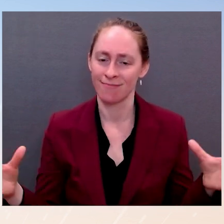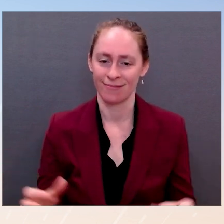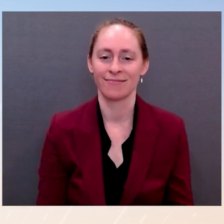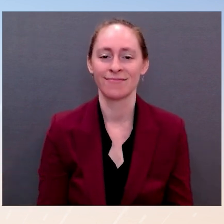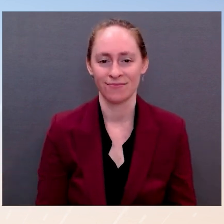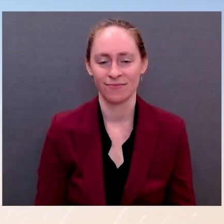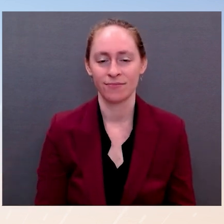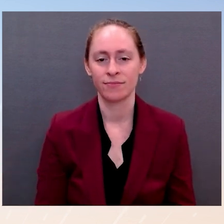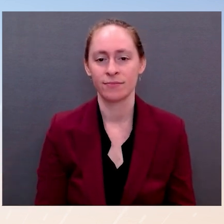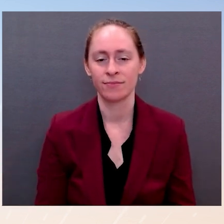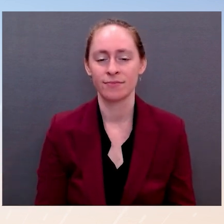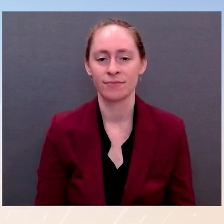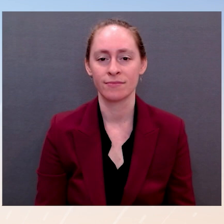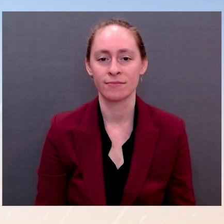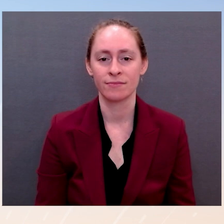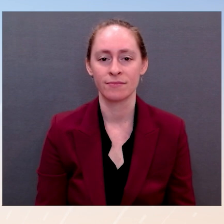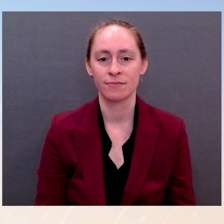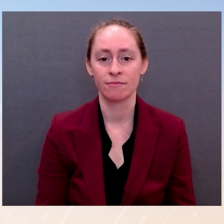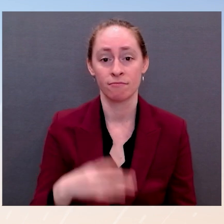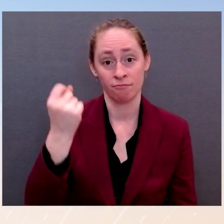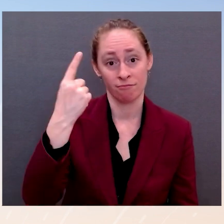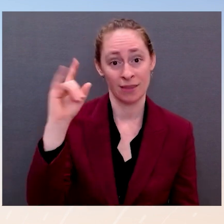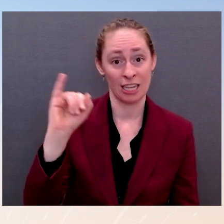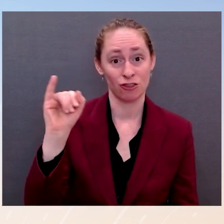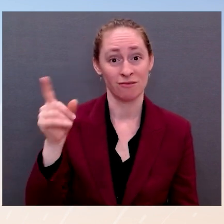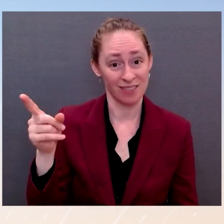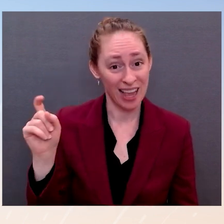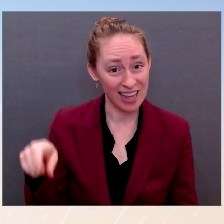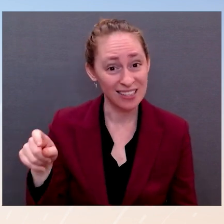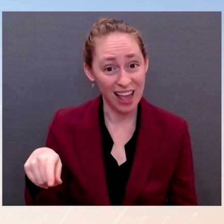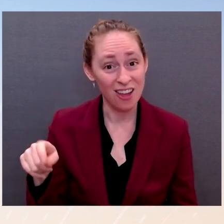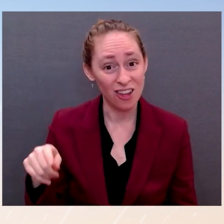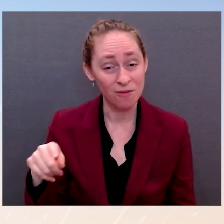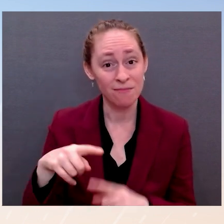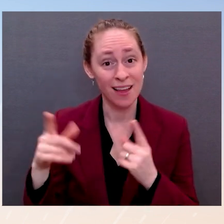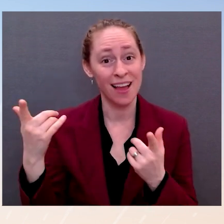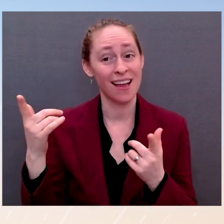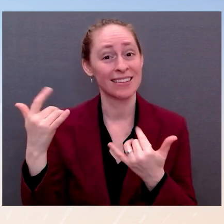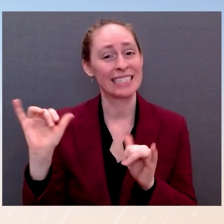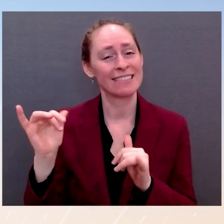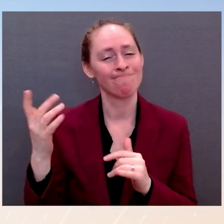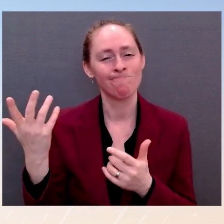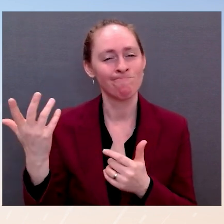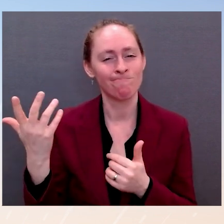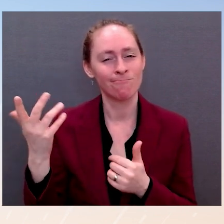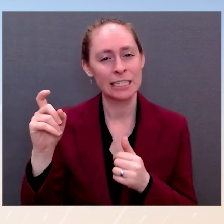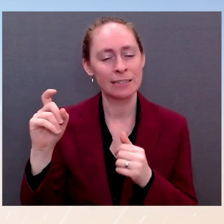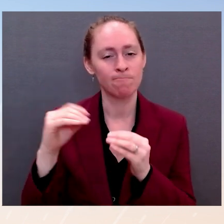But coverage is necessary, not sufficient. So it's ensuring access and we are very focused